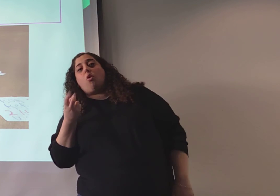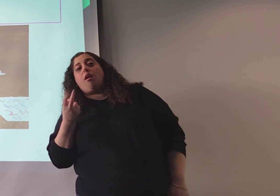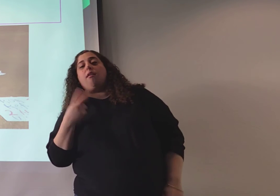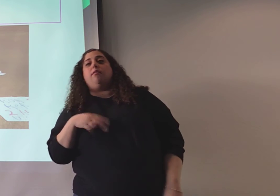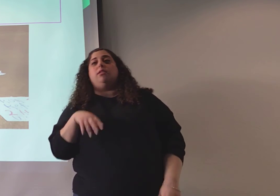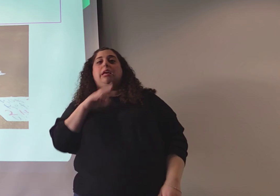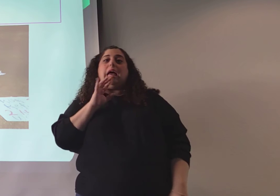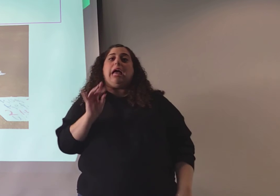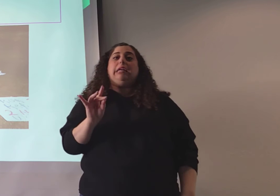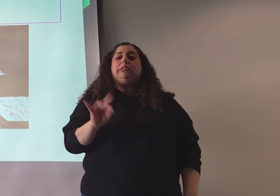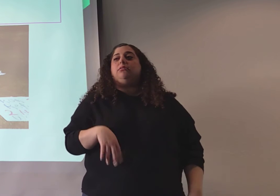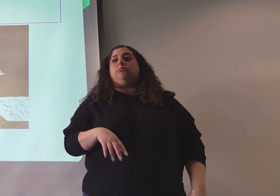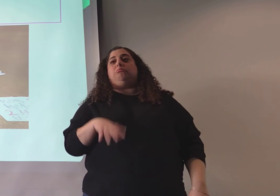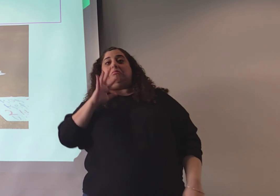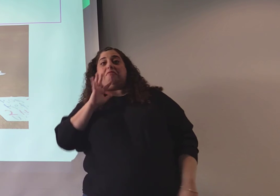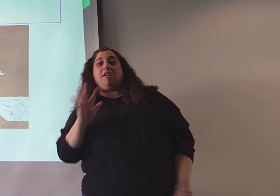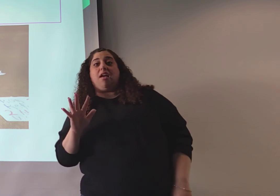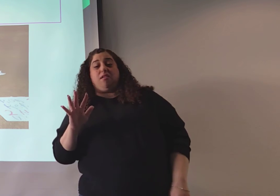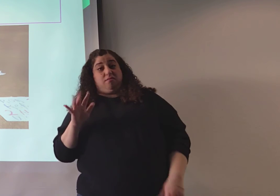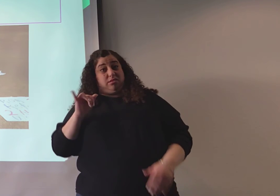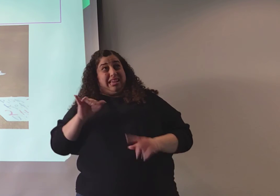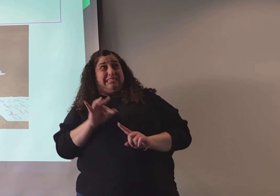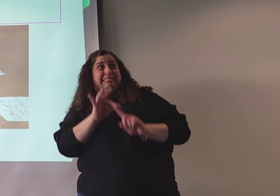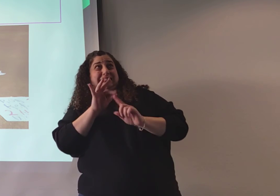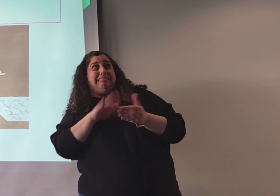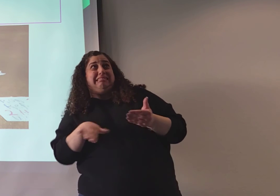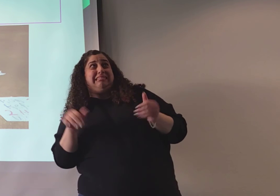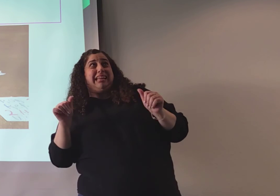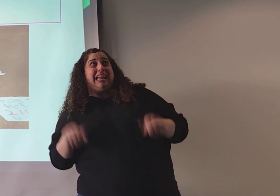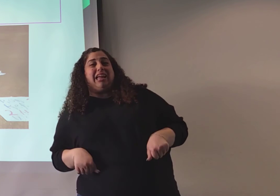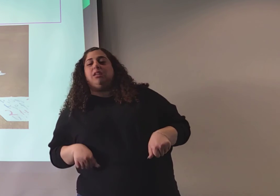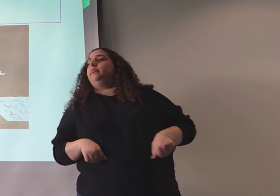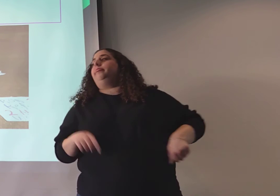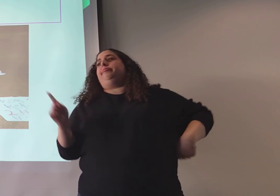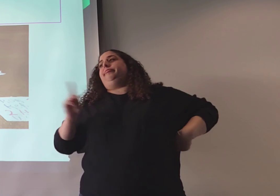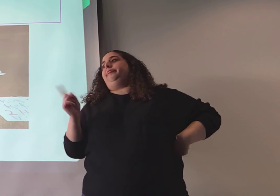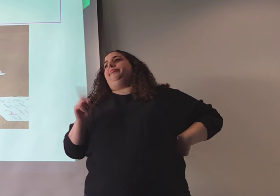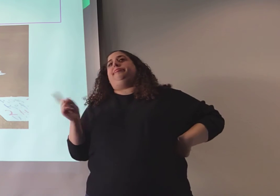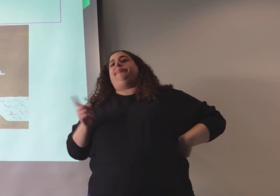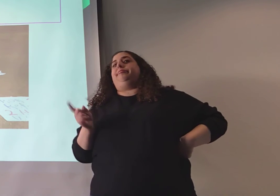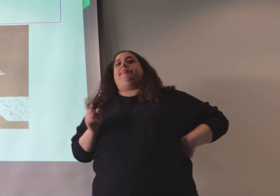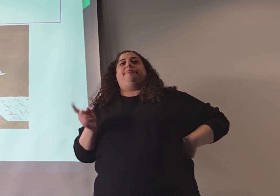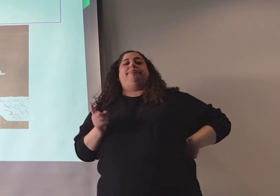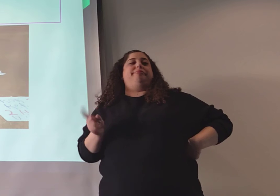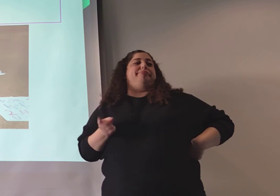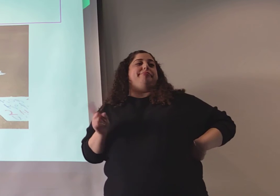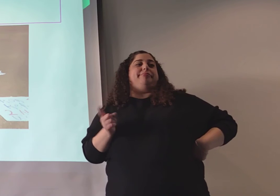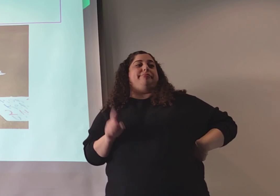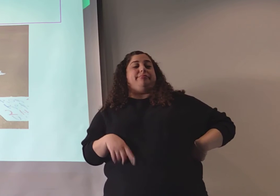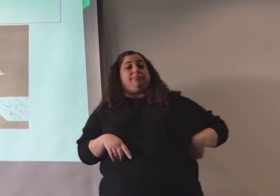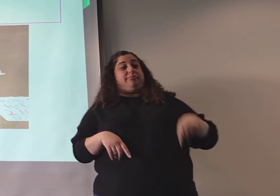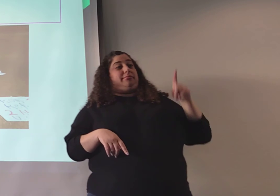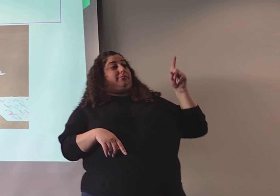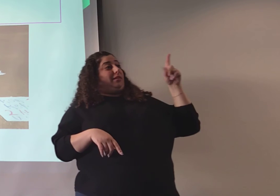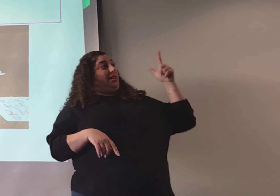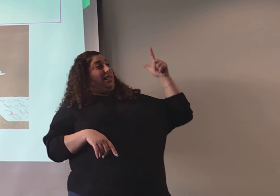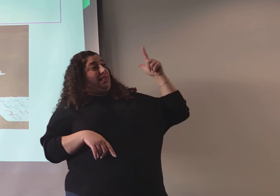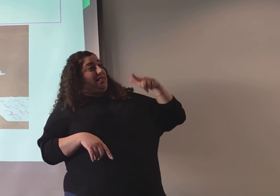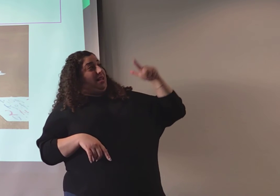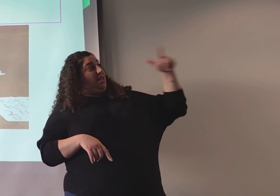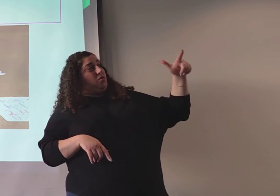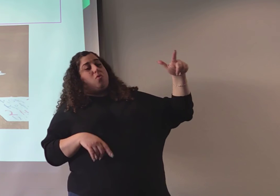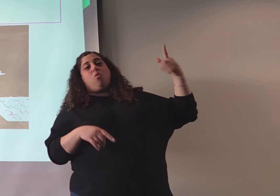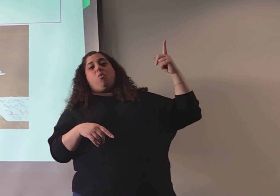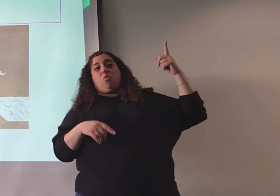The landlord can still do whatever they want, as long as they follow the laws that we talked about.